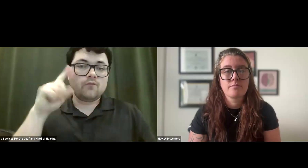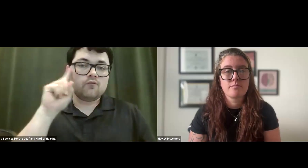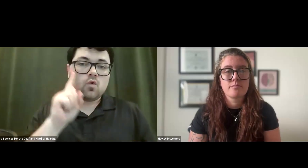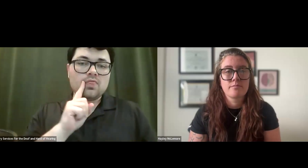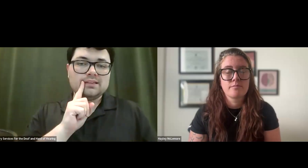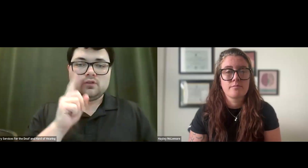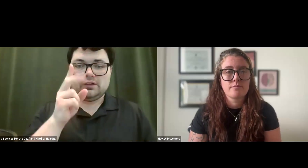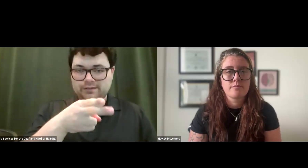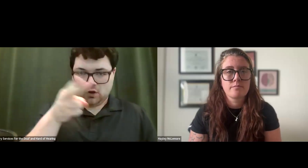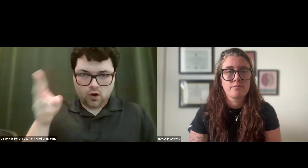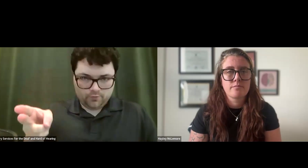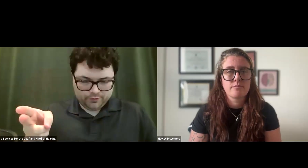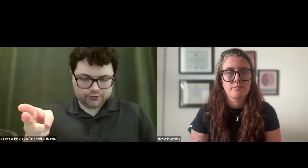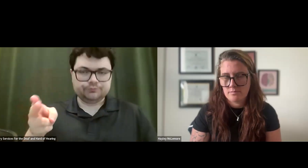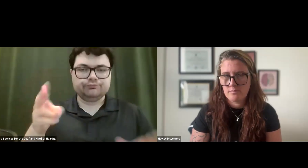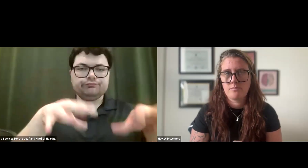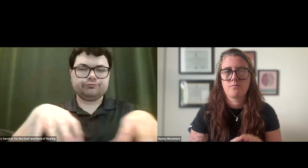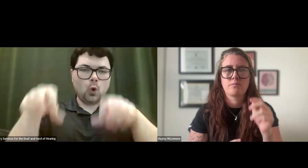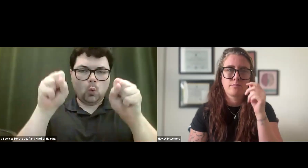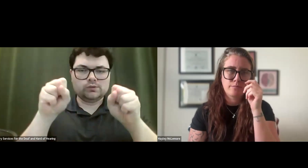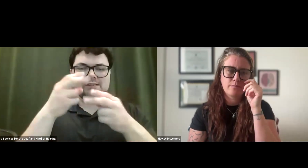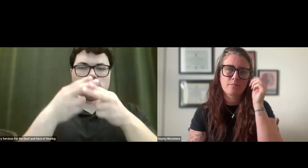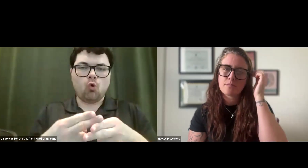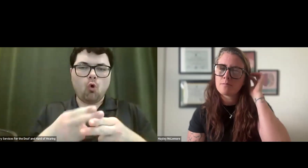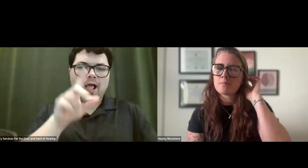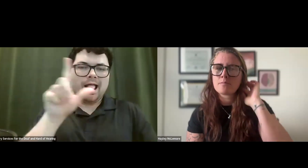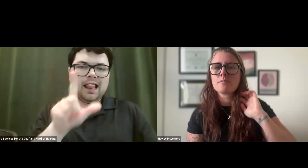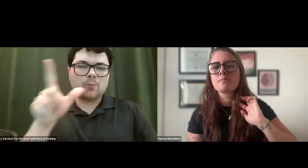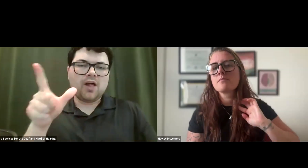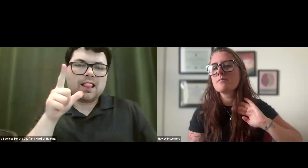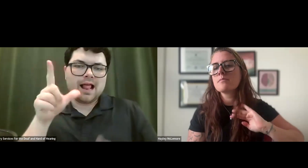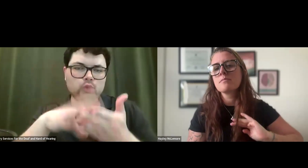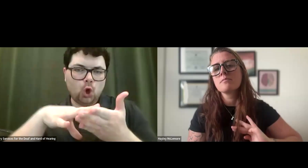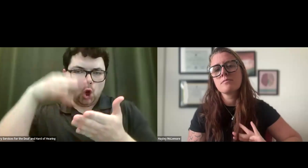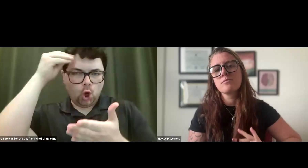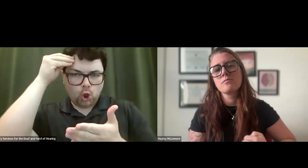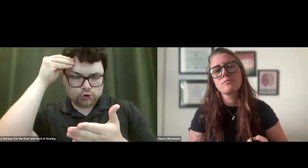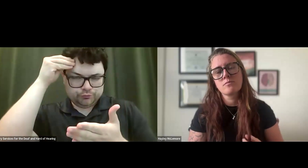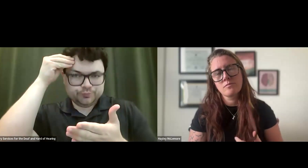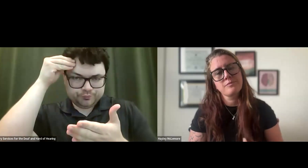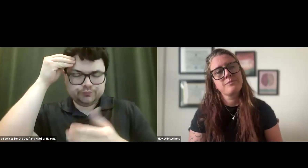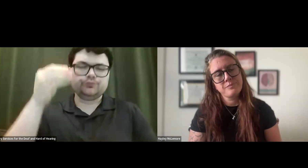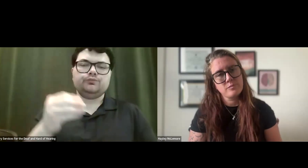Today's Library Lunch and Learn for the Library Service for the Deaf and Hard of Hearing is called-- excuse me.